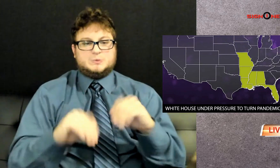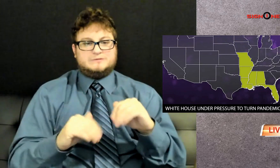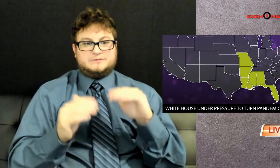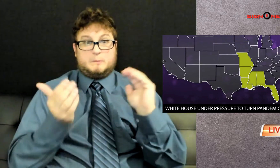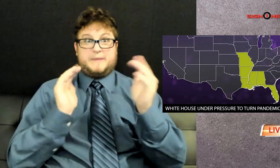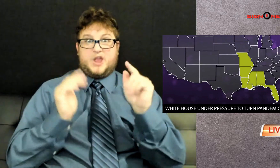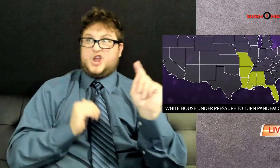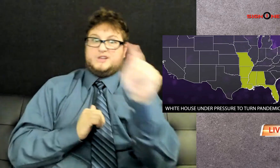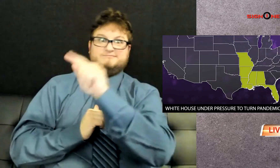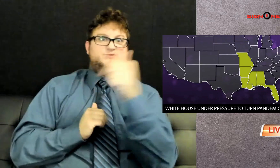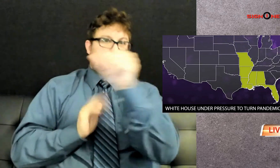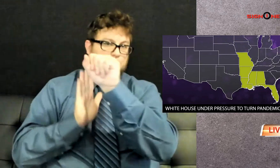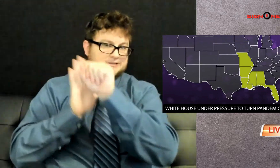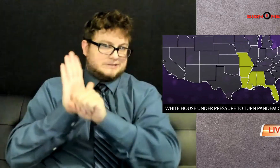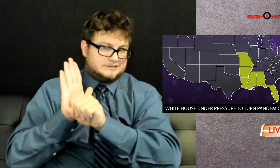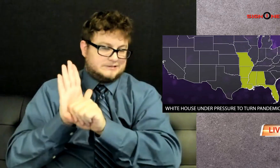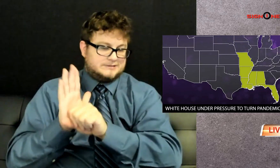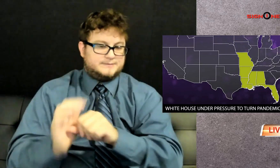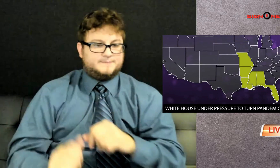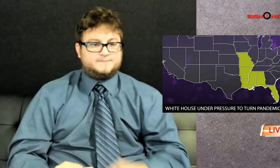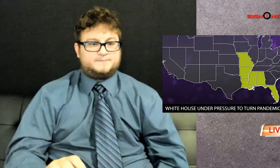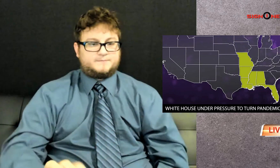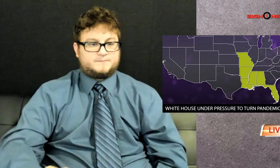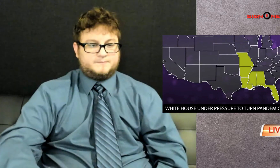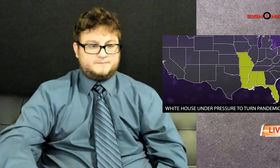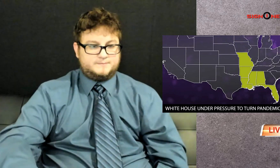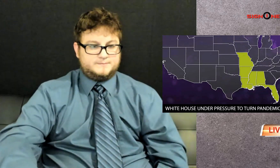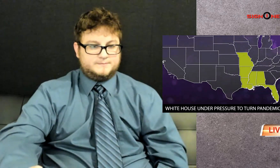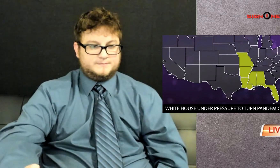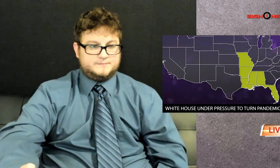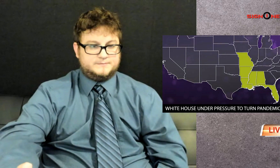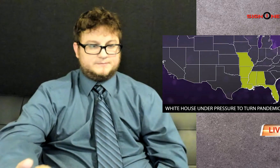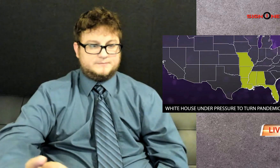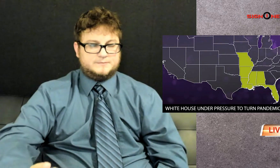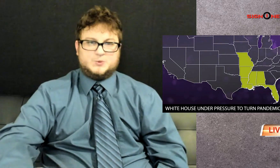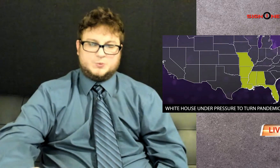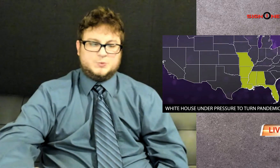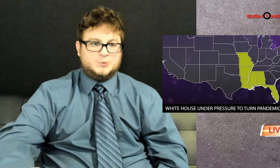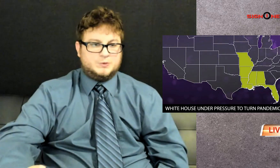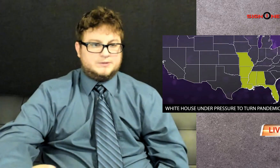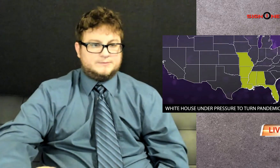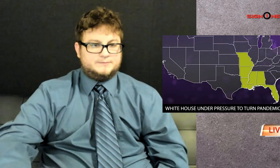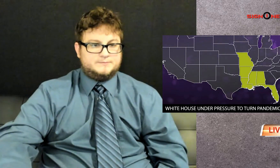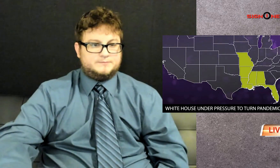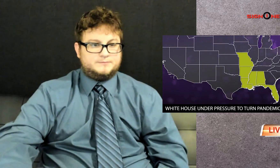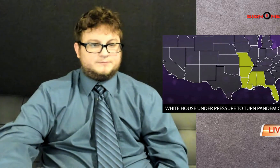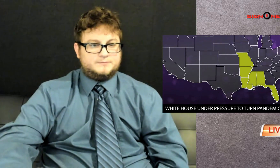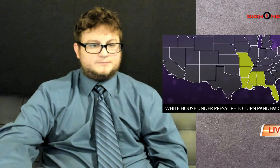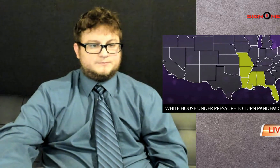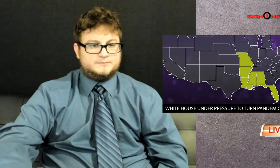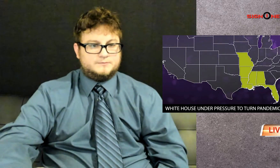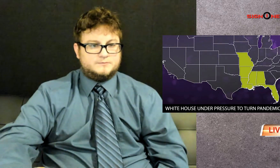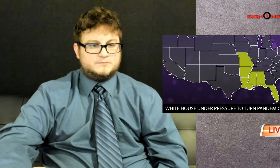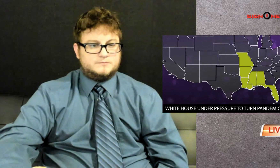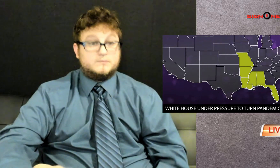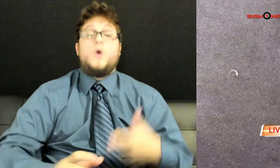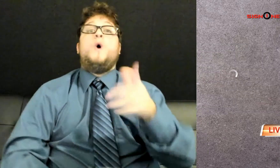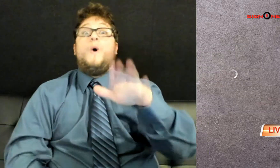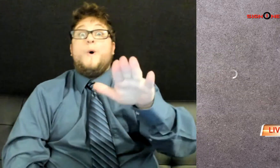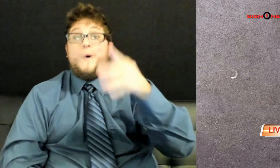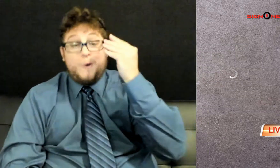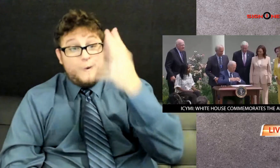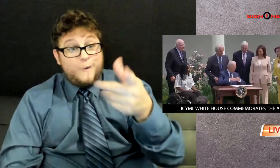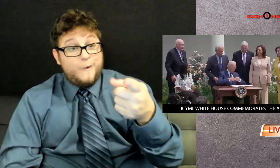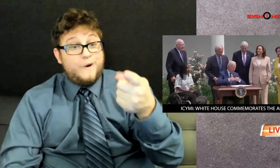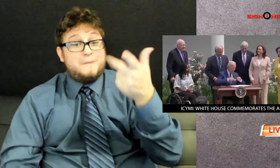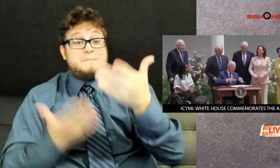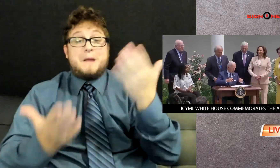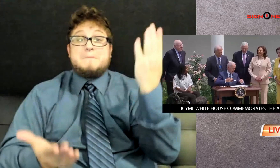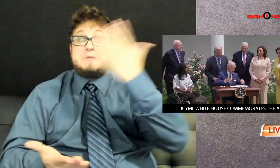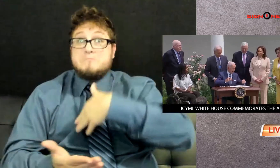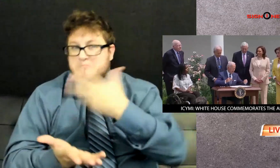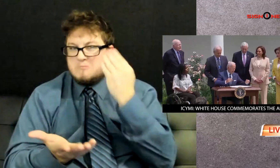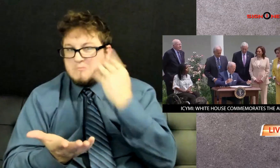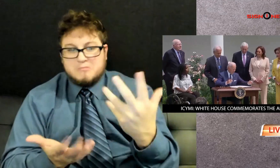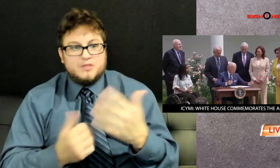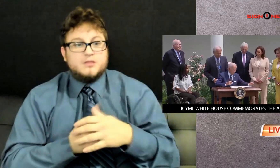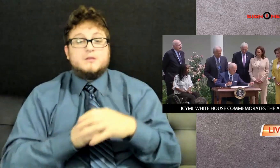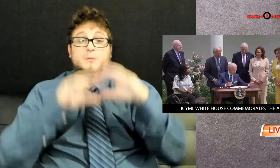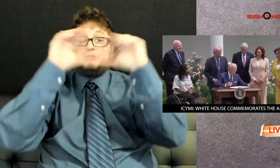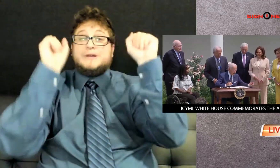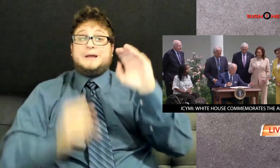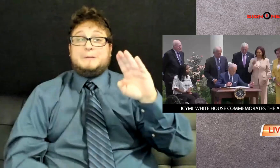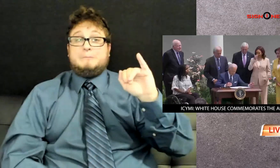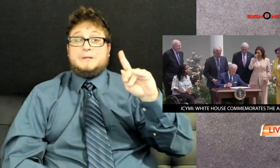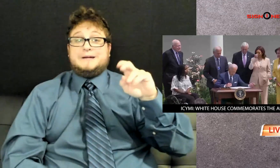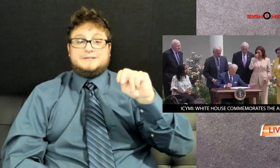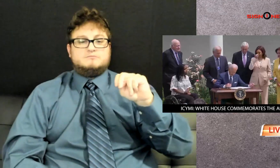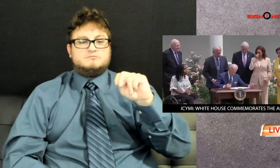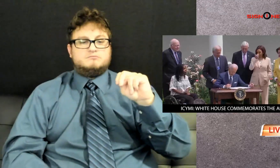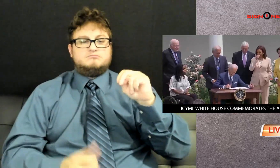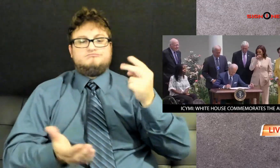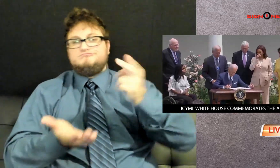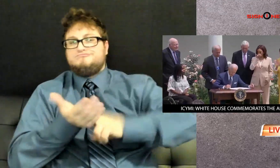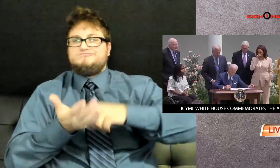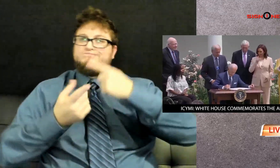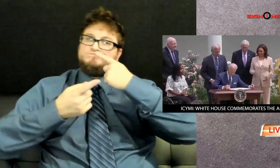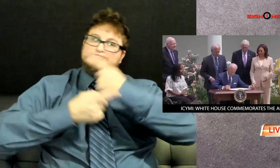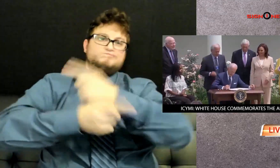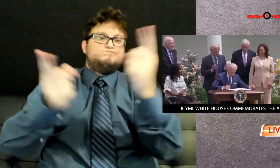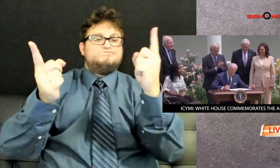Covid deaths than any other state in the country by the way in case you missed it President